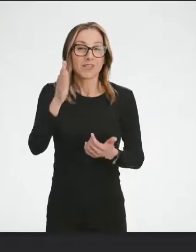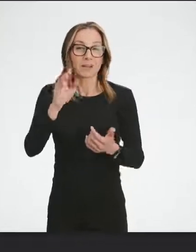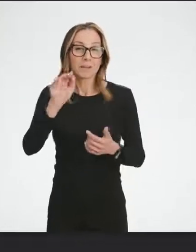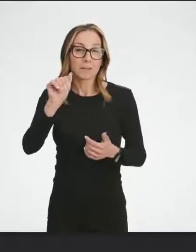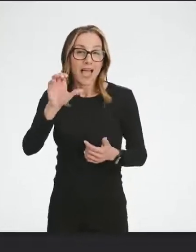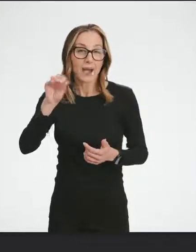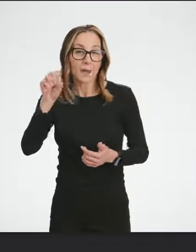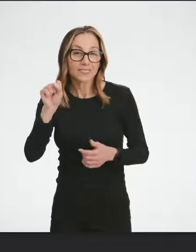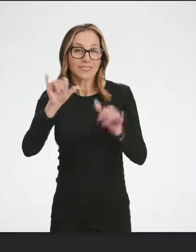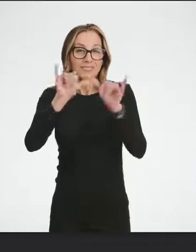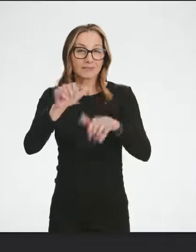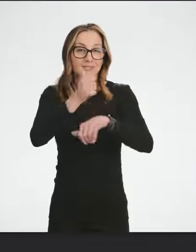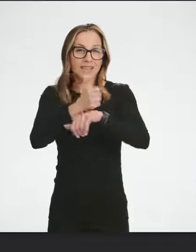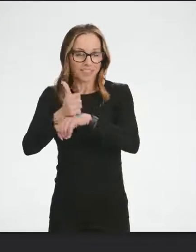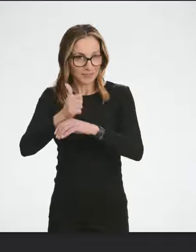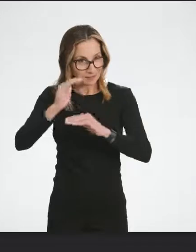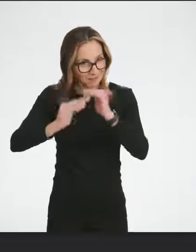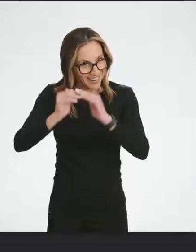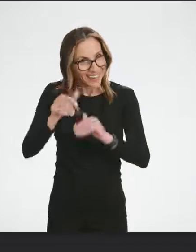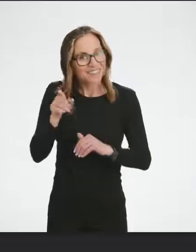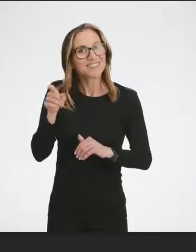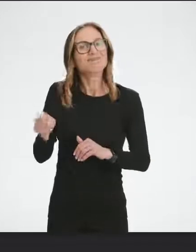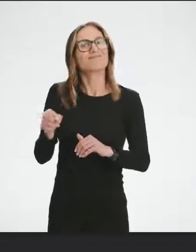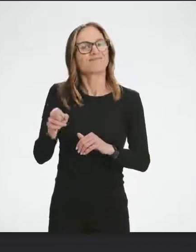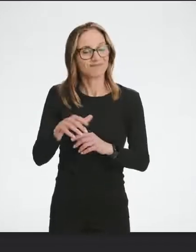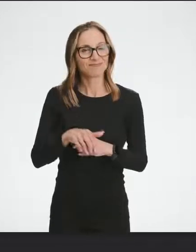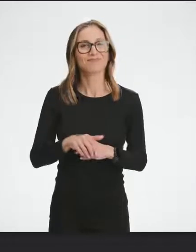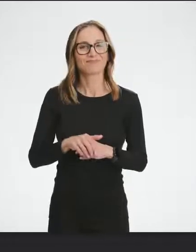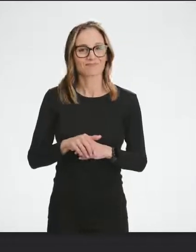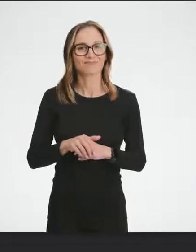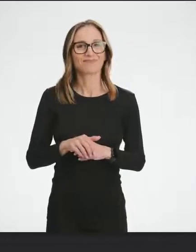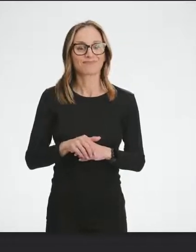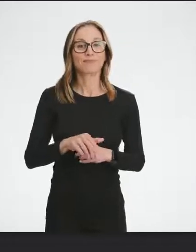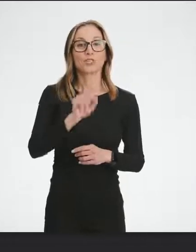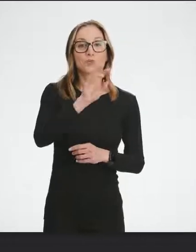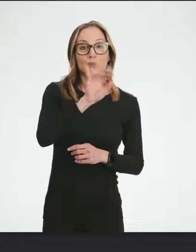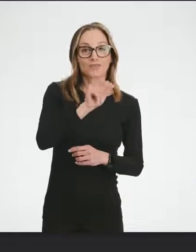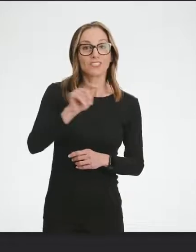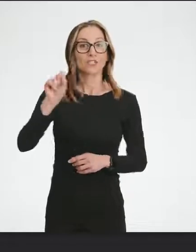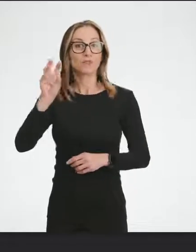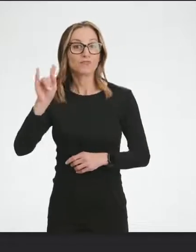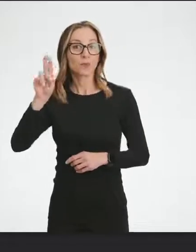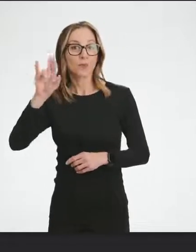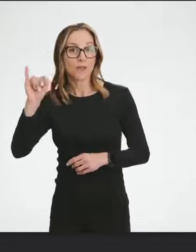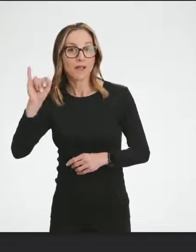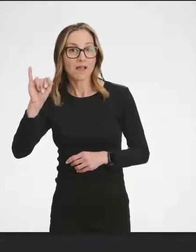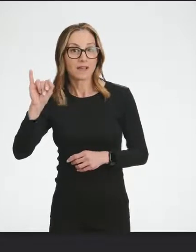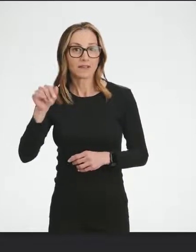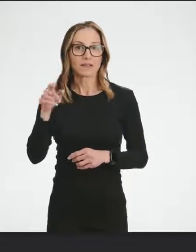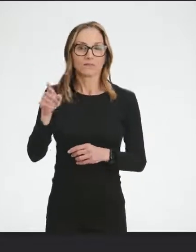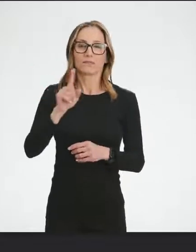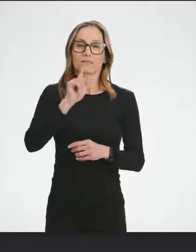using it. Swift and SwiftUI were designed from the start to provide a single, native language and API